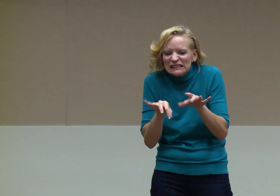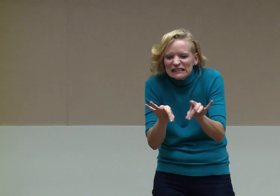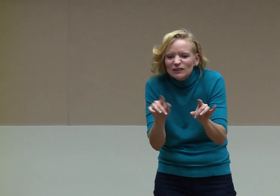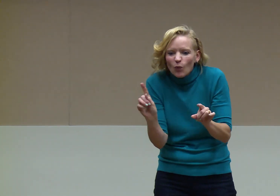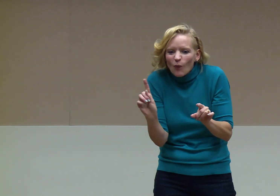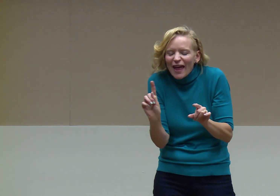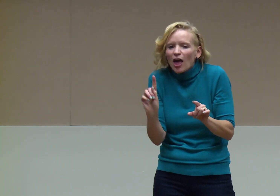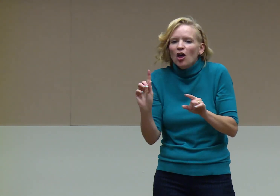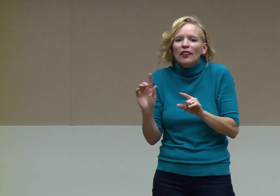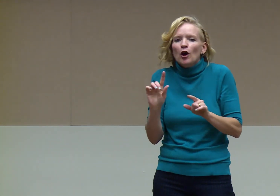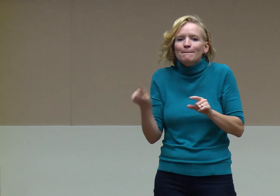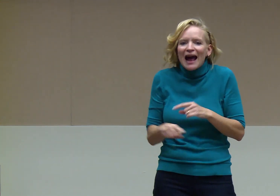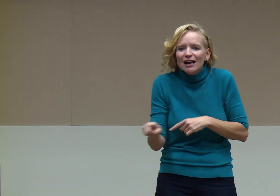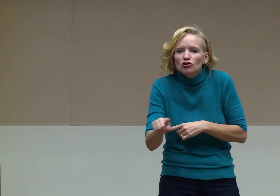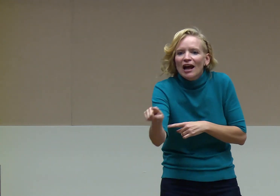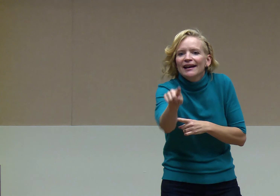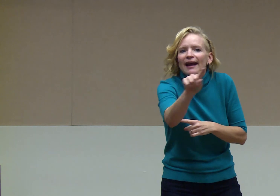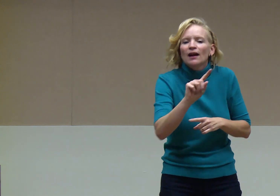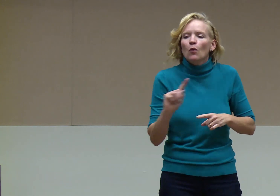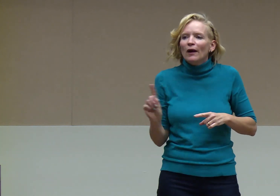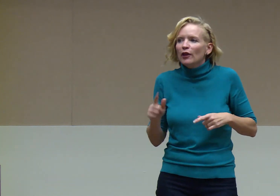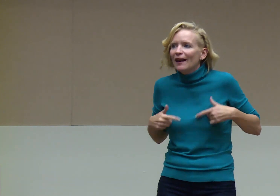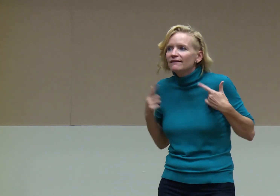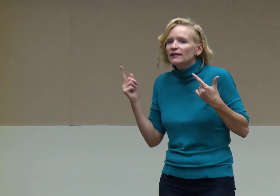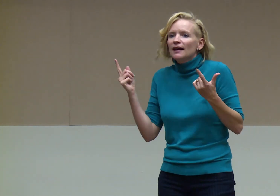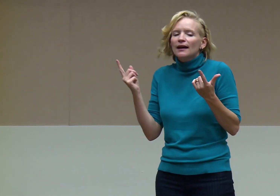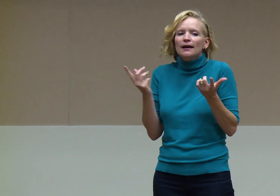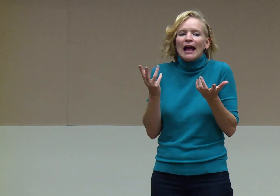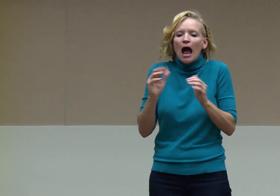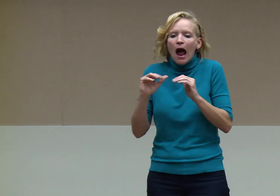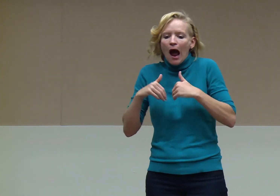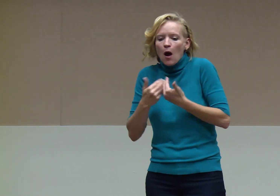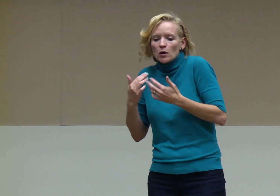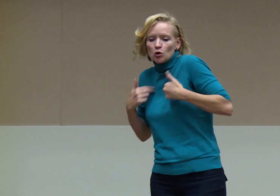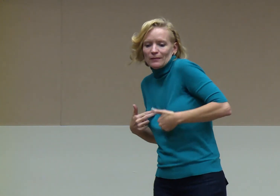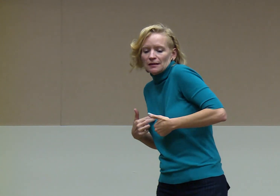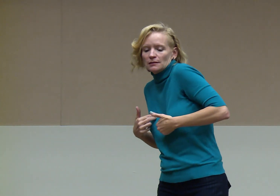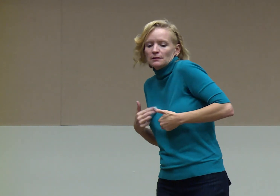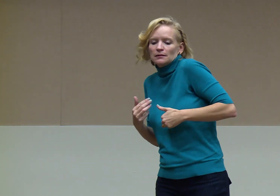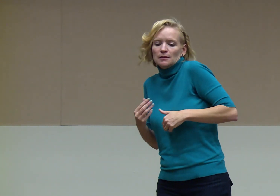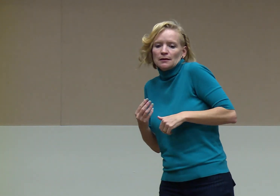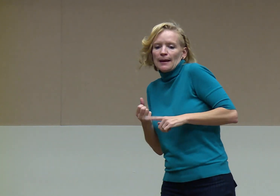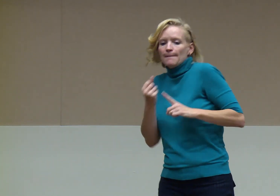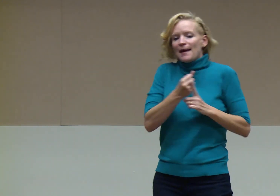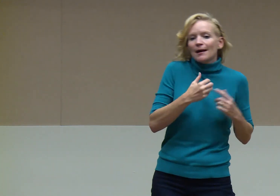and really get into the migration patterns of bears, where they start, where they go,